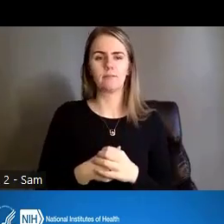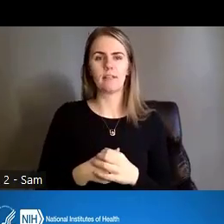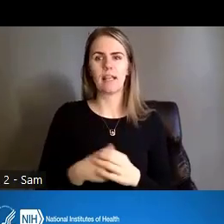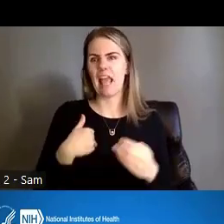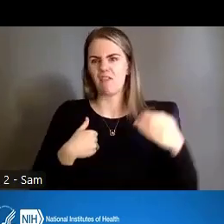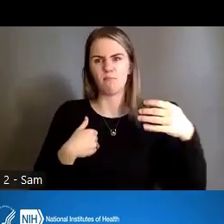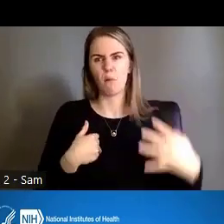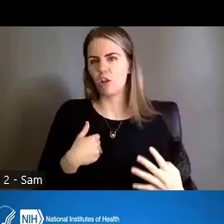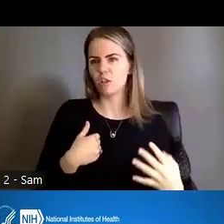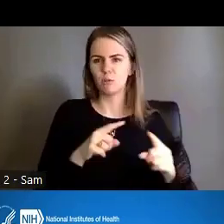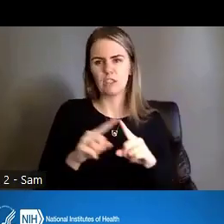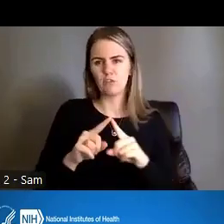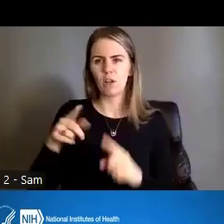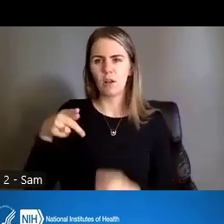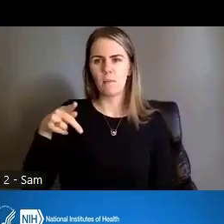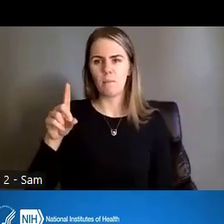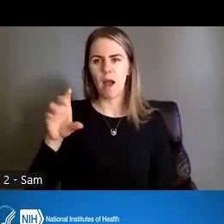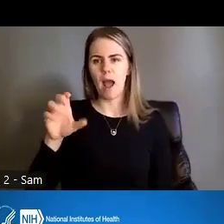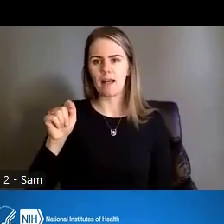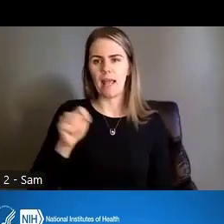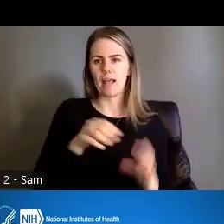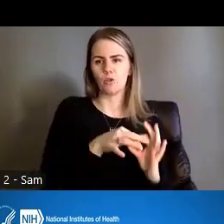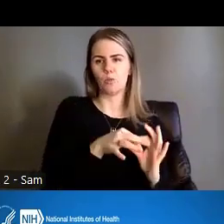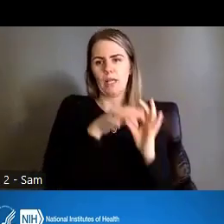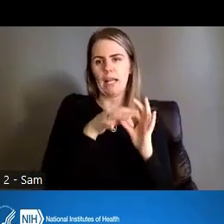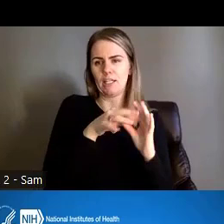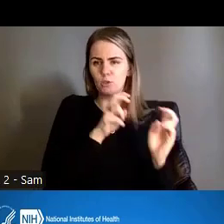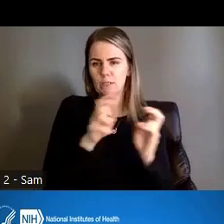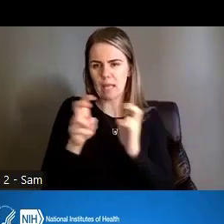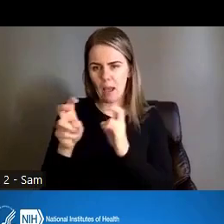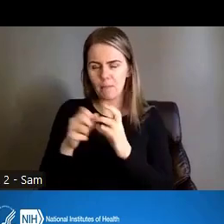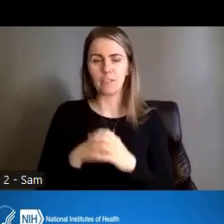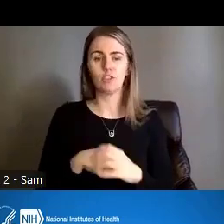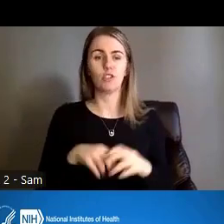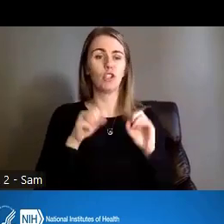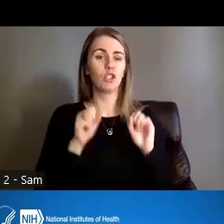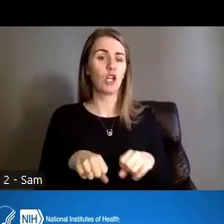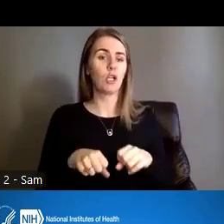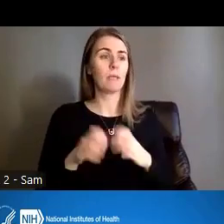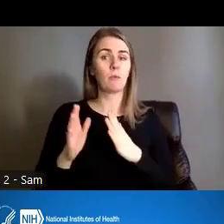that pertain to these topics, from preparing to apply to post-award activities